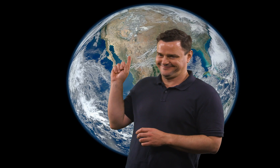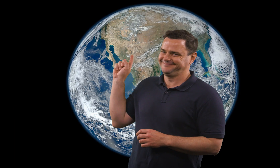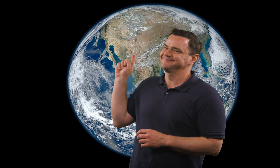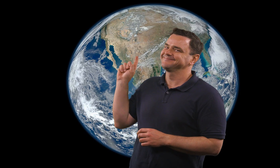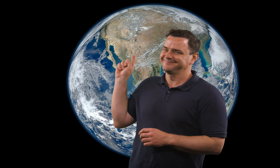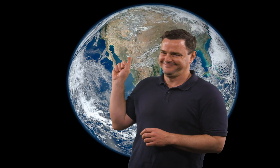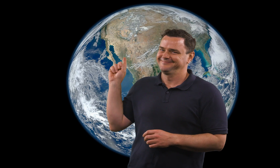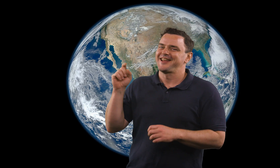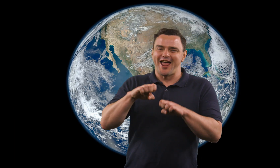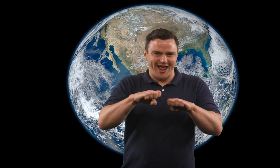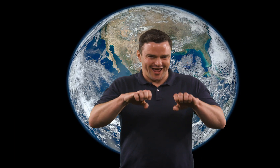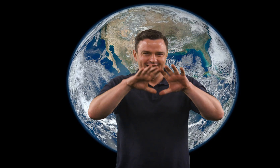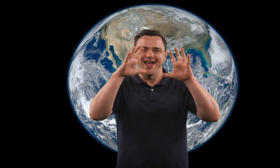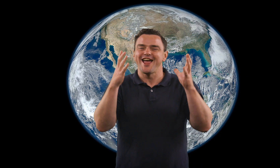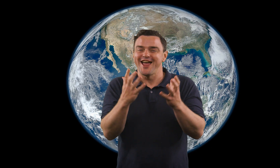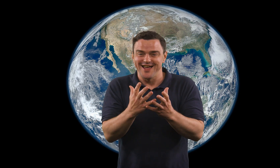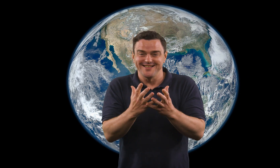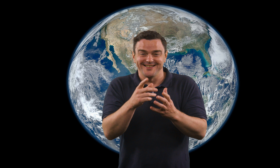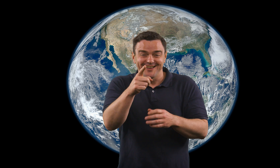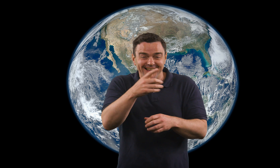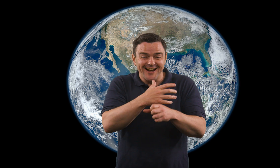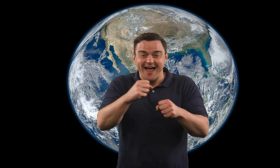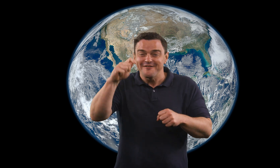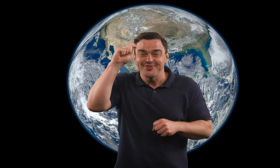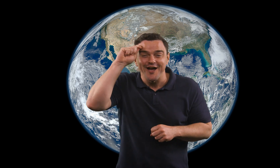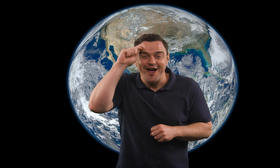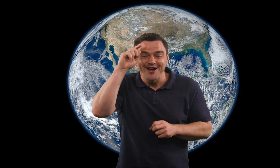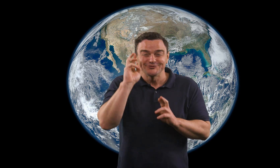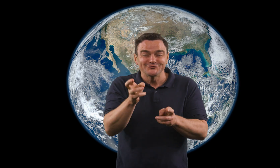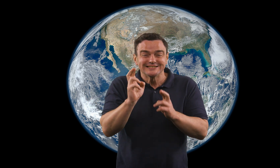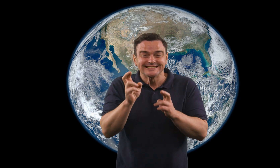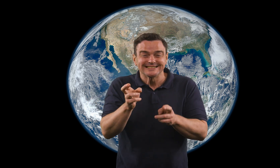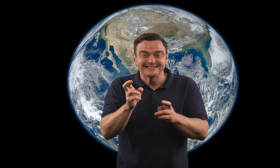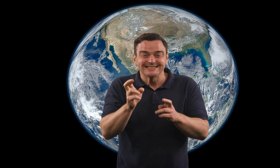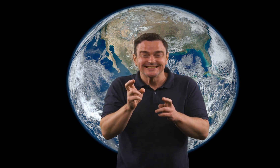Yep, it's the earth itself. Bet you didn't think of that answer.